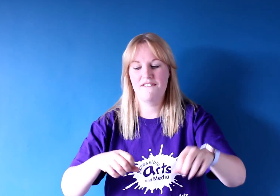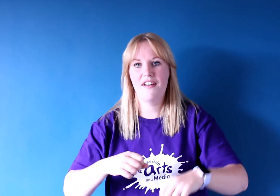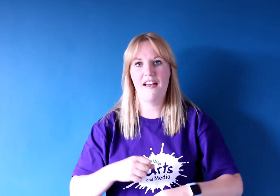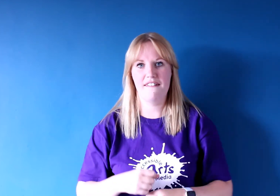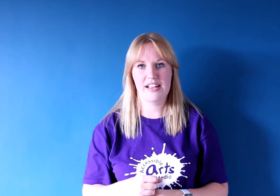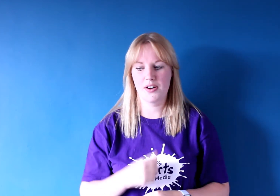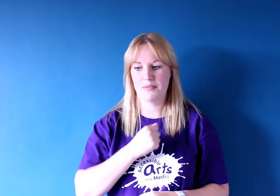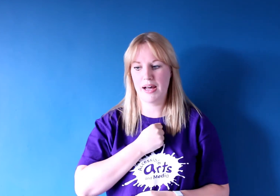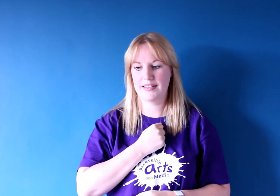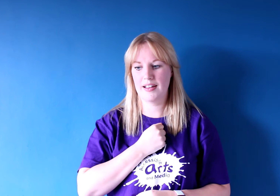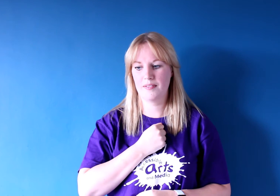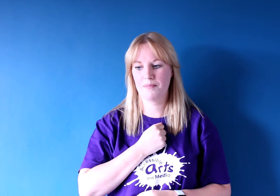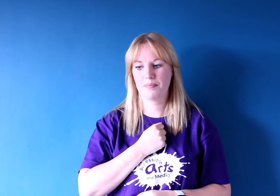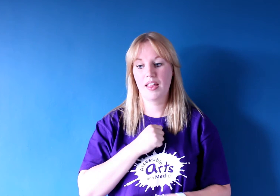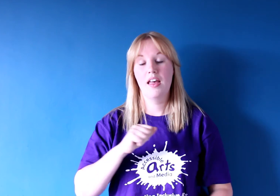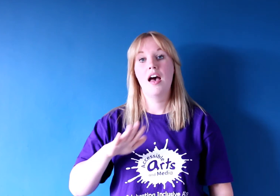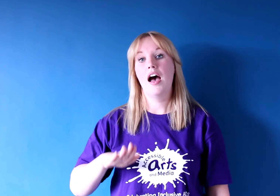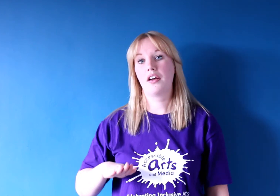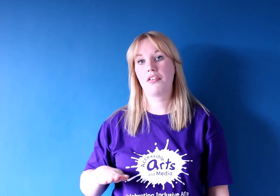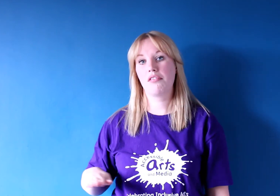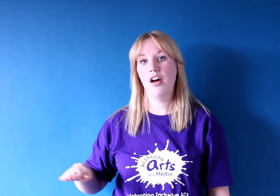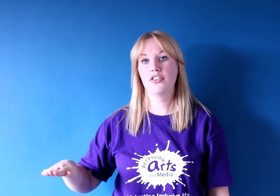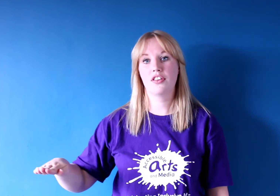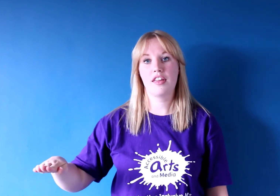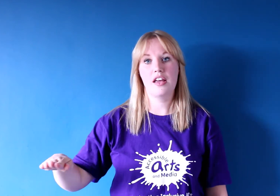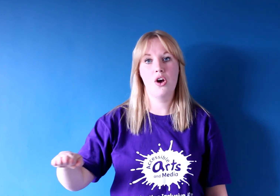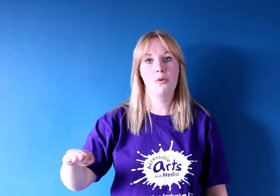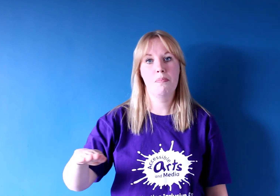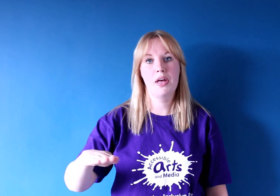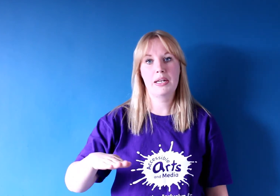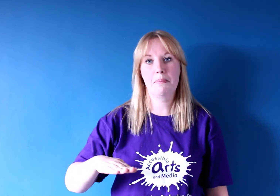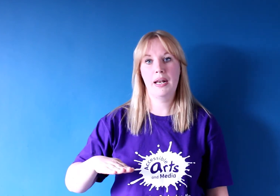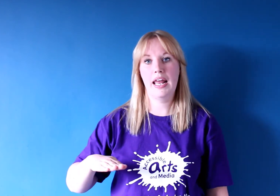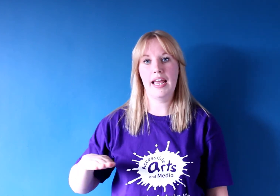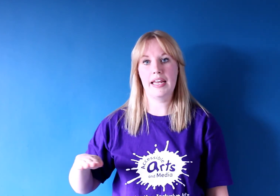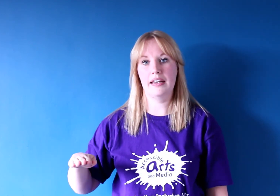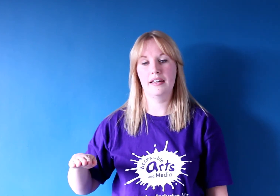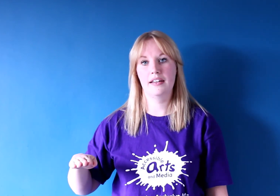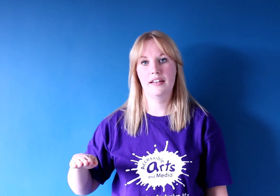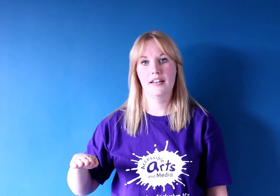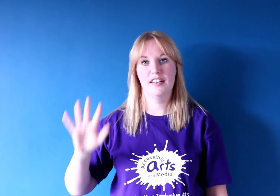Very good my turn. Across the open plain.